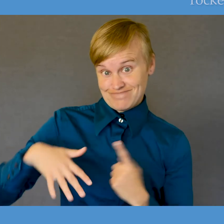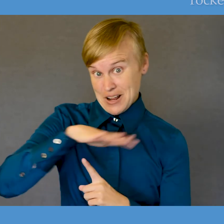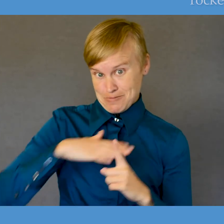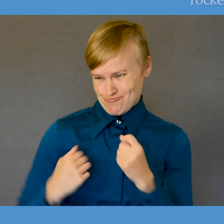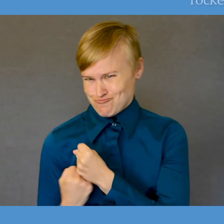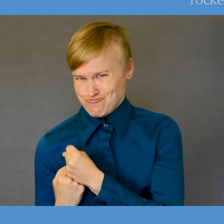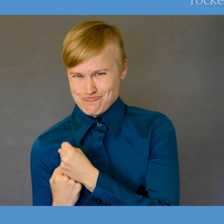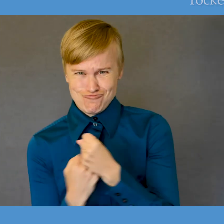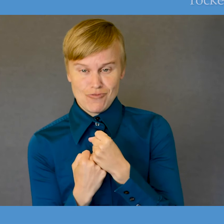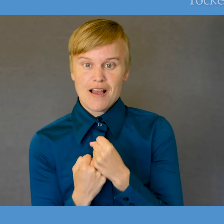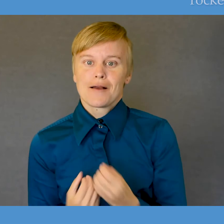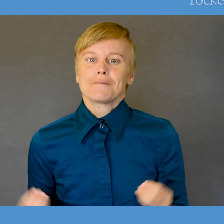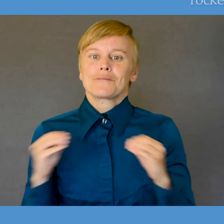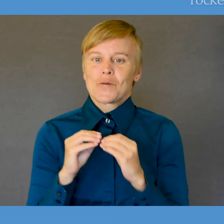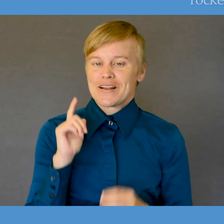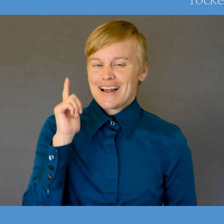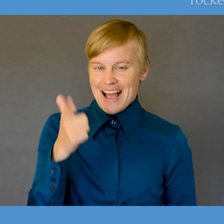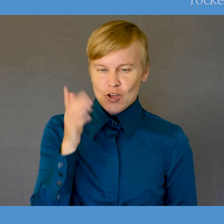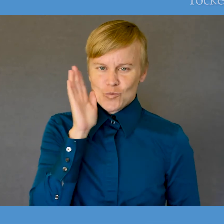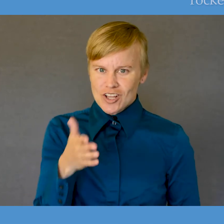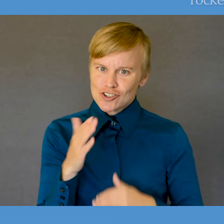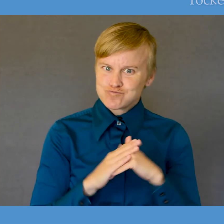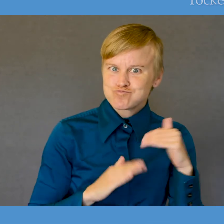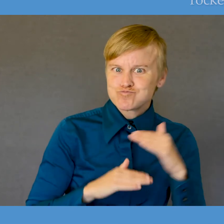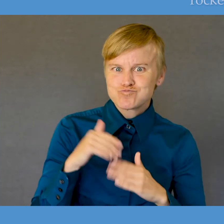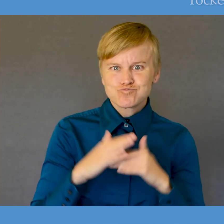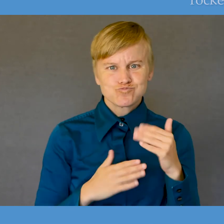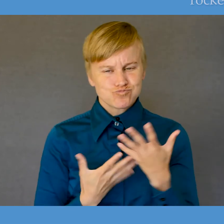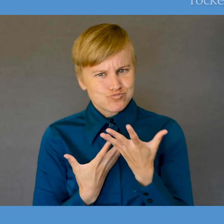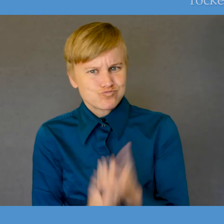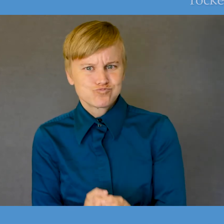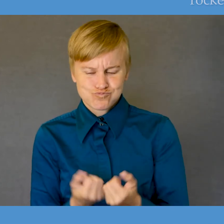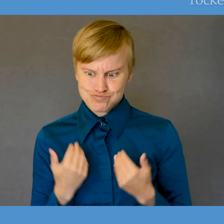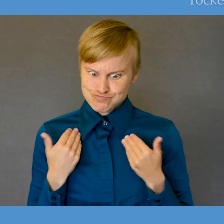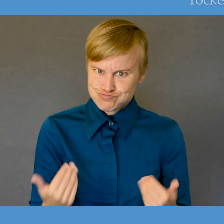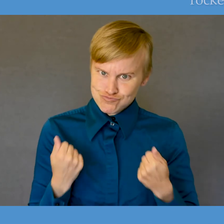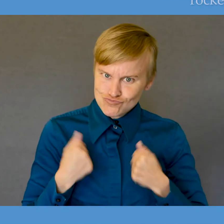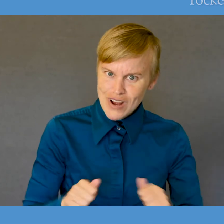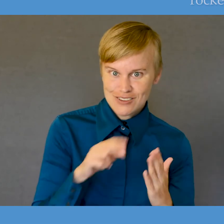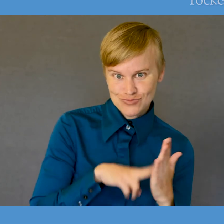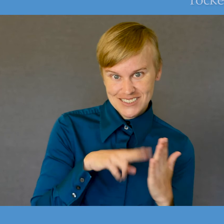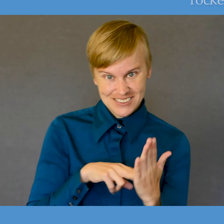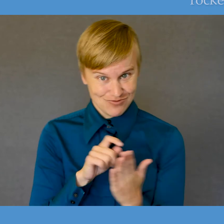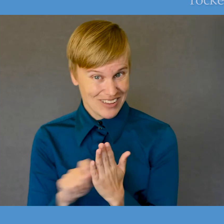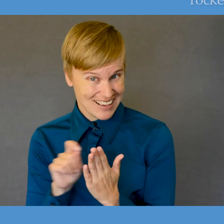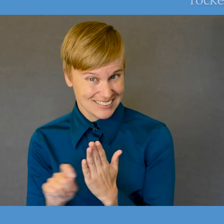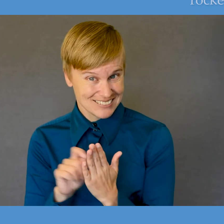The more they read in the supportive environment now, the more comfortable and confident they will be when they practice it.